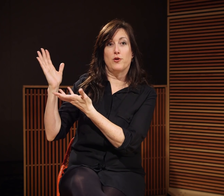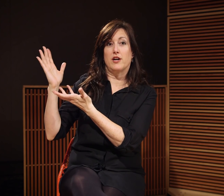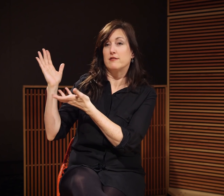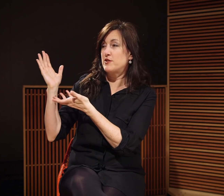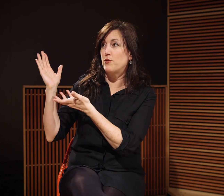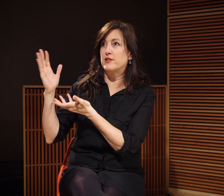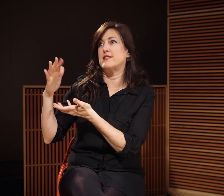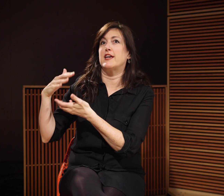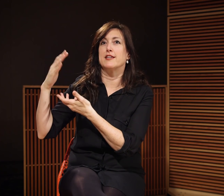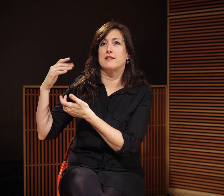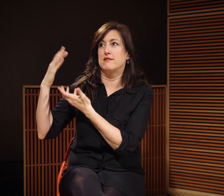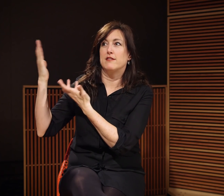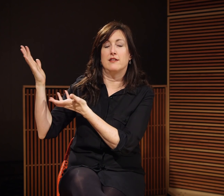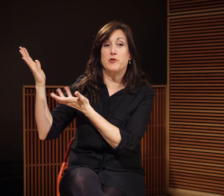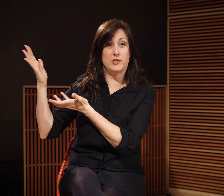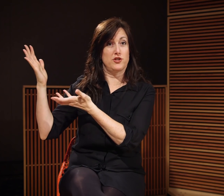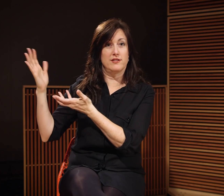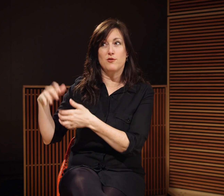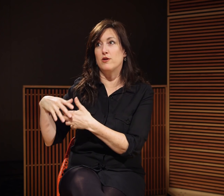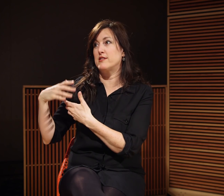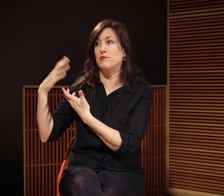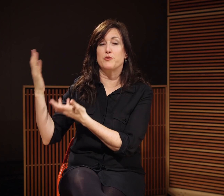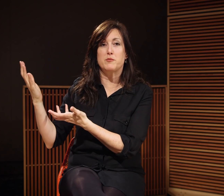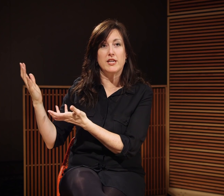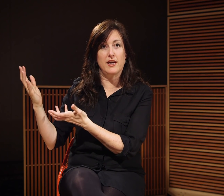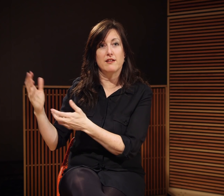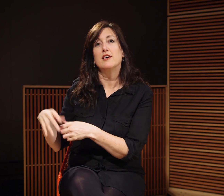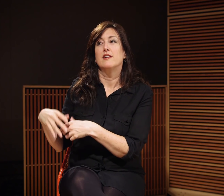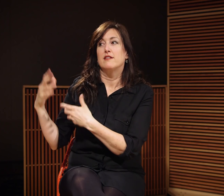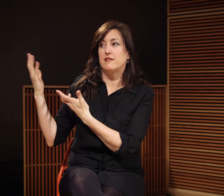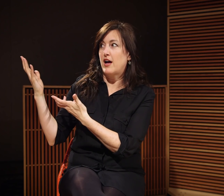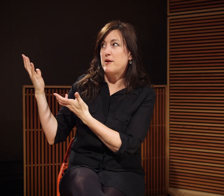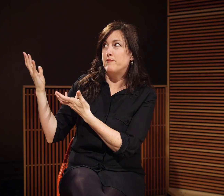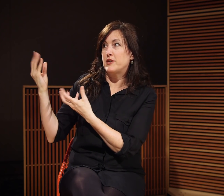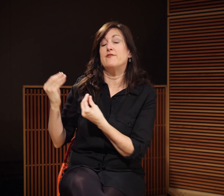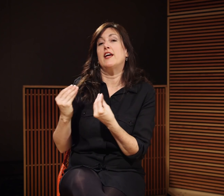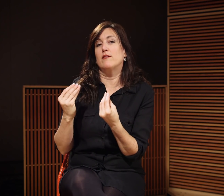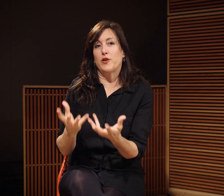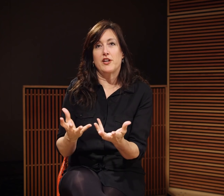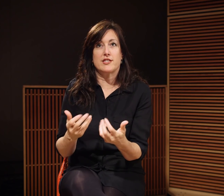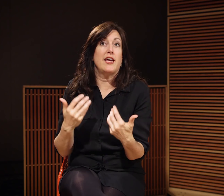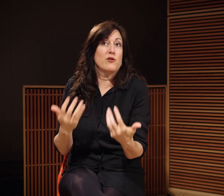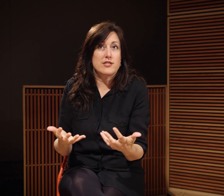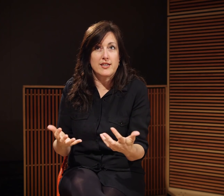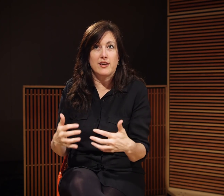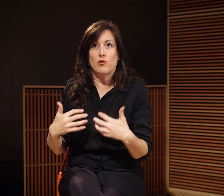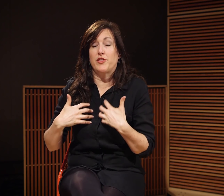So let's say it's a musician or someone who's speaking, I'm conveying what they're saying or singing